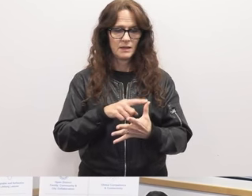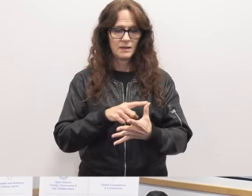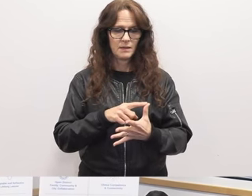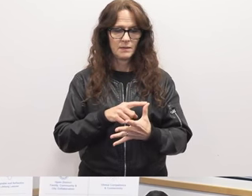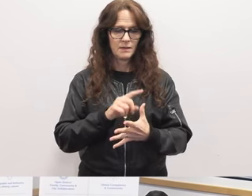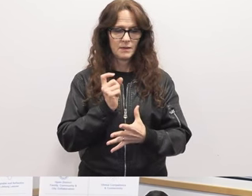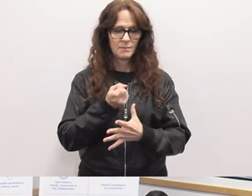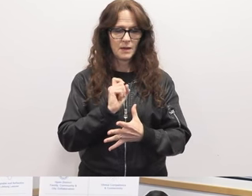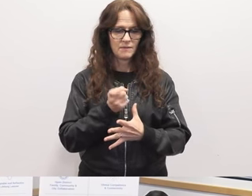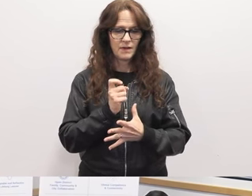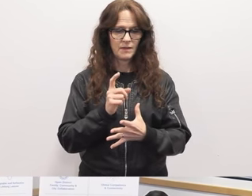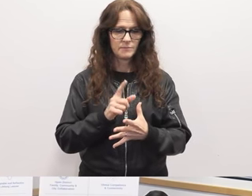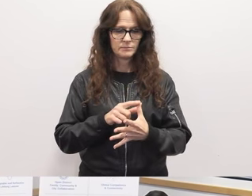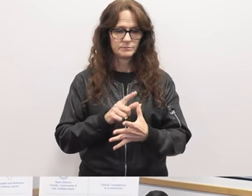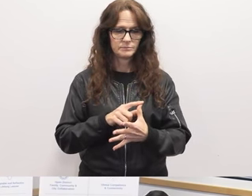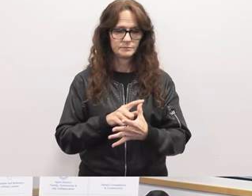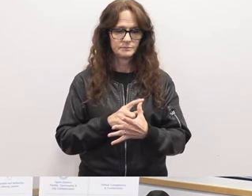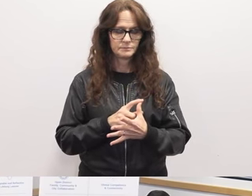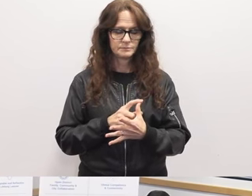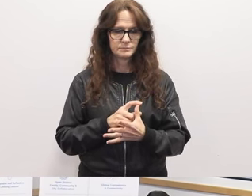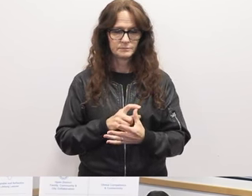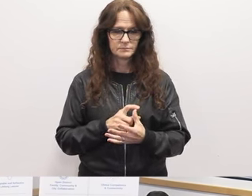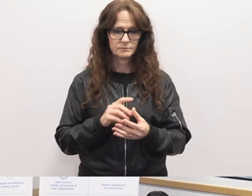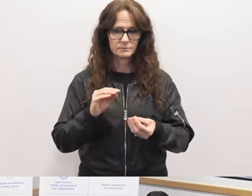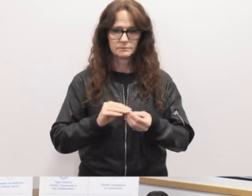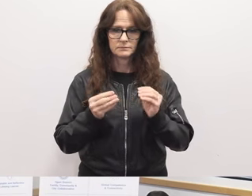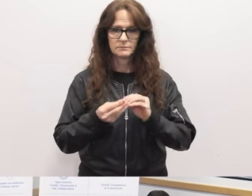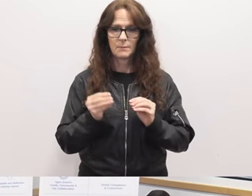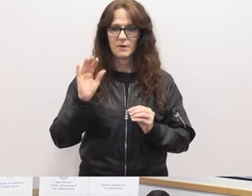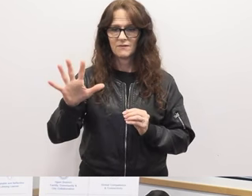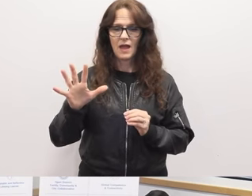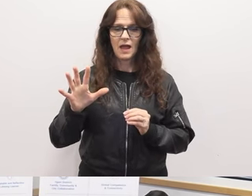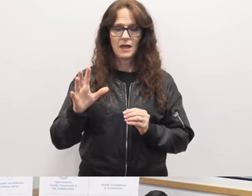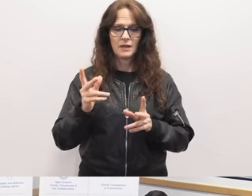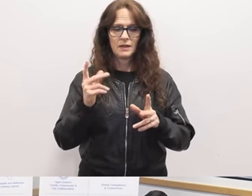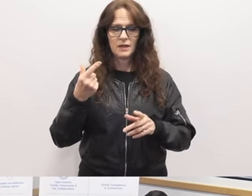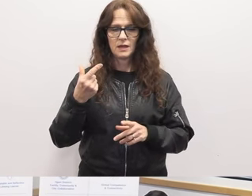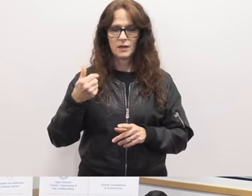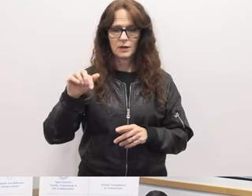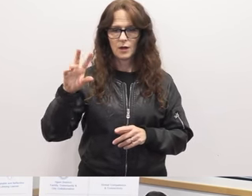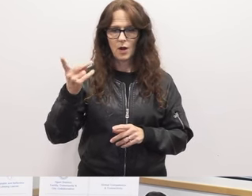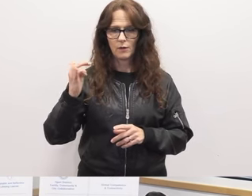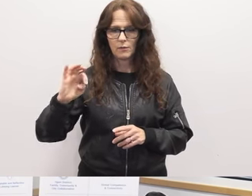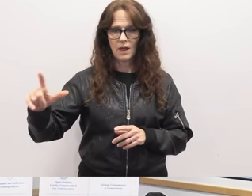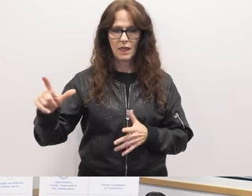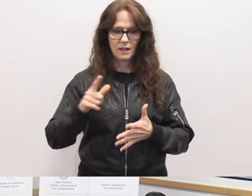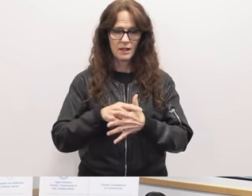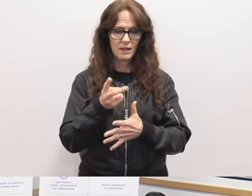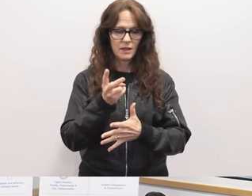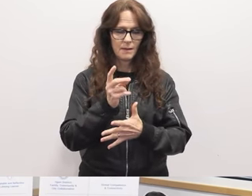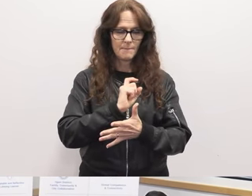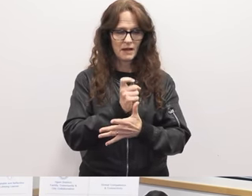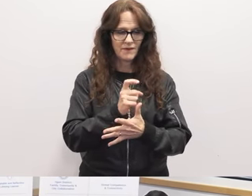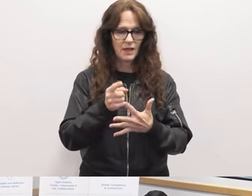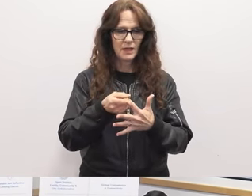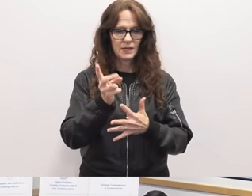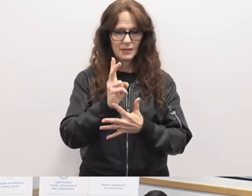[Erik Miller] And modify. [AJ Crabill] And number five. [Erik Miller] Modify. [Juan Benitez] Keep.